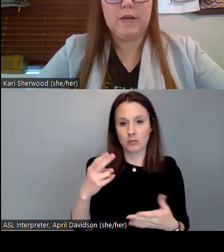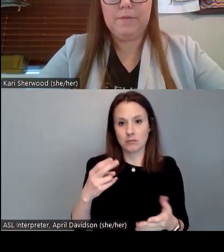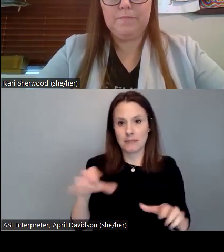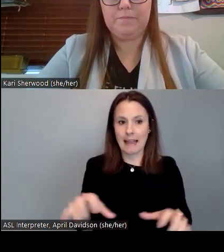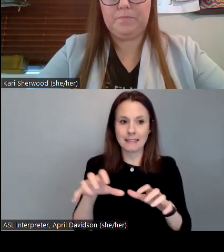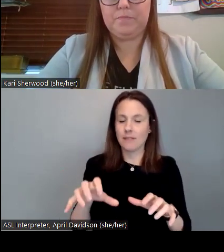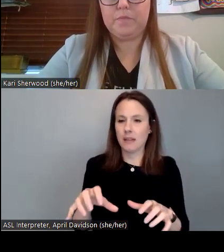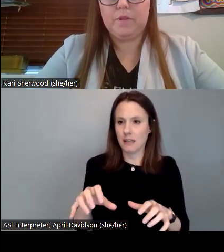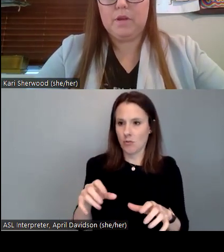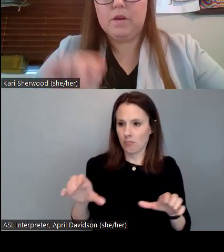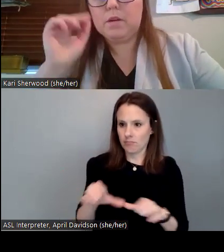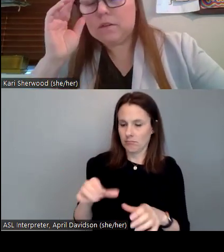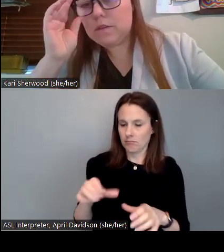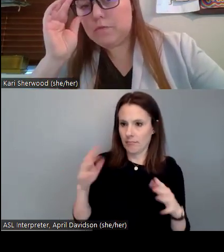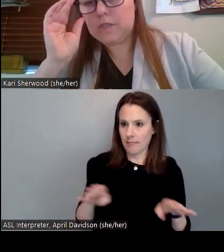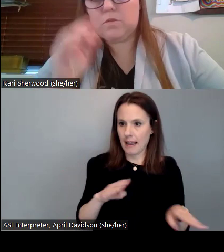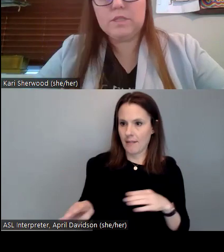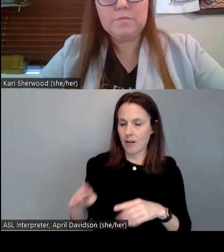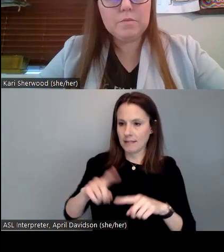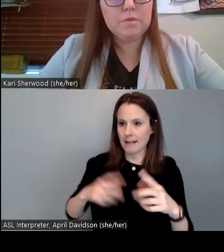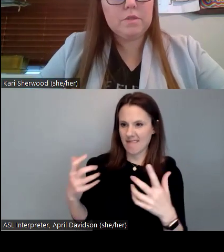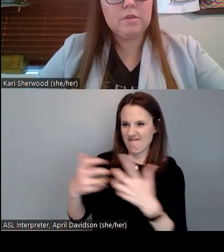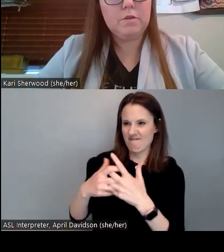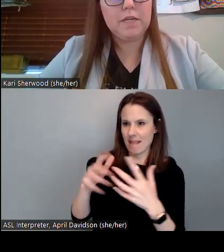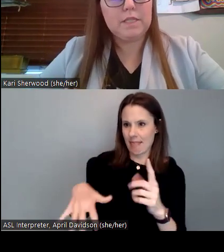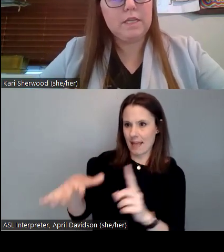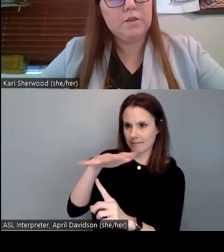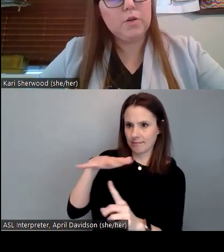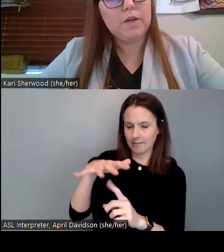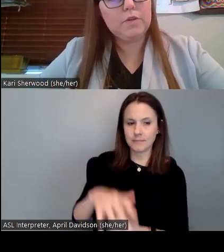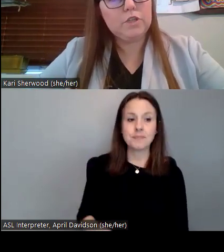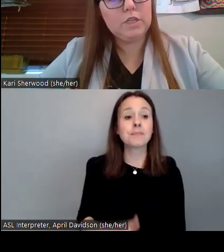Next slide. Some physical symptoms you might see in neurodivergent